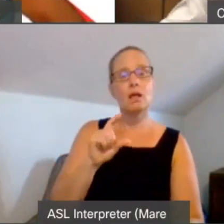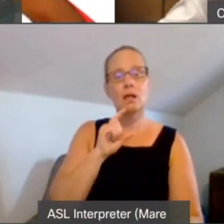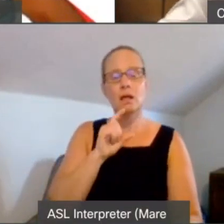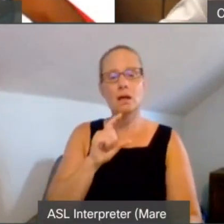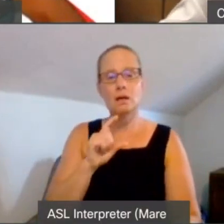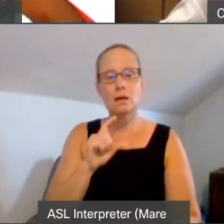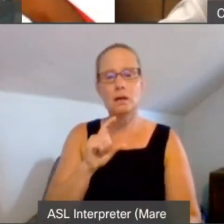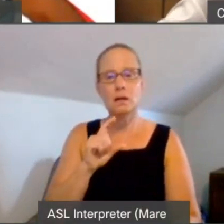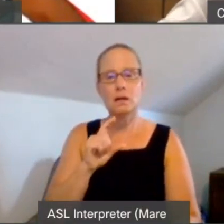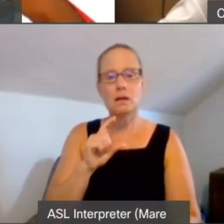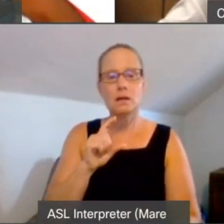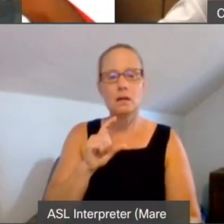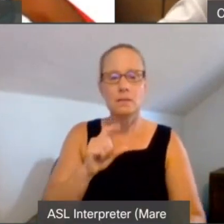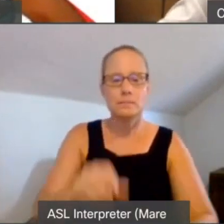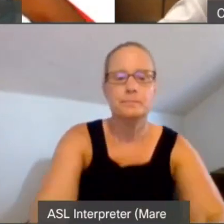you would get the pinwheel group.